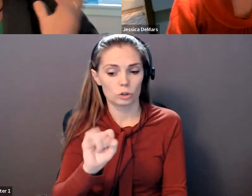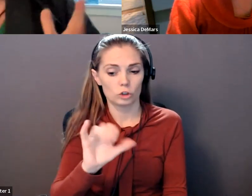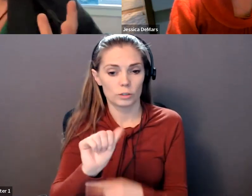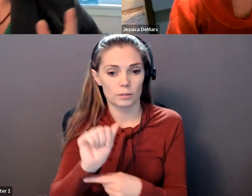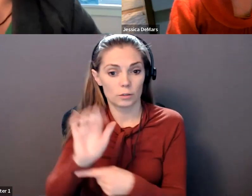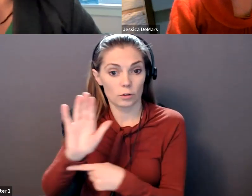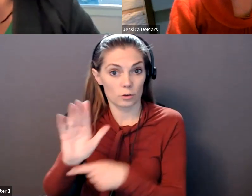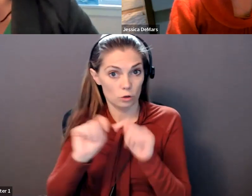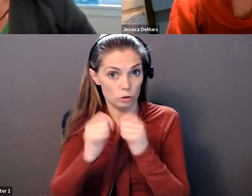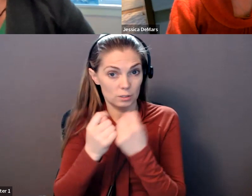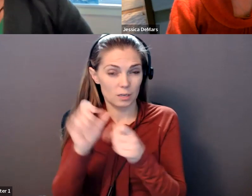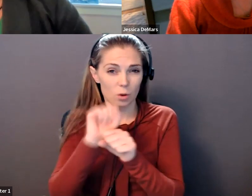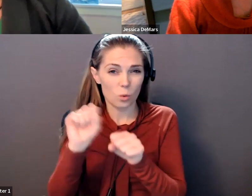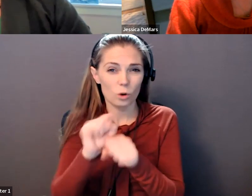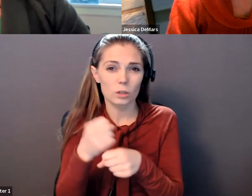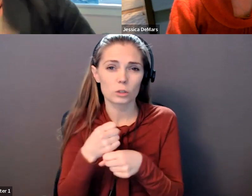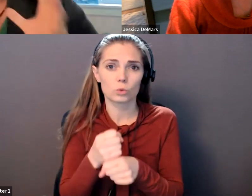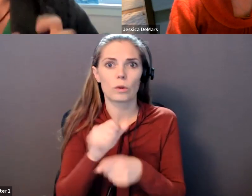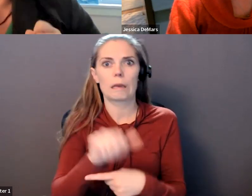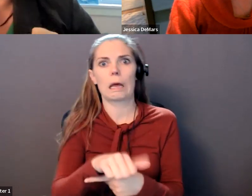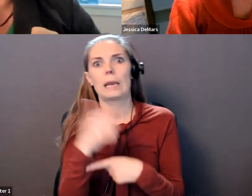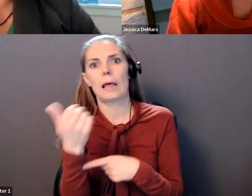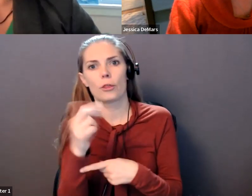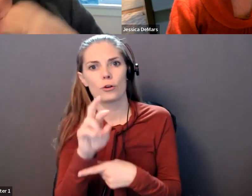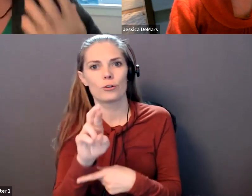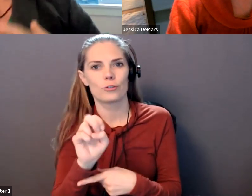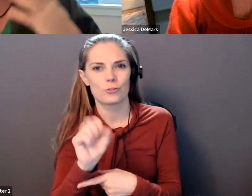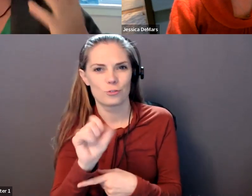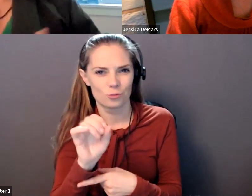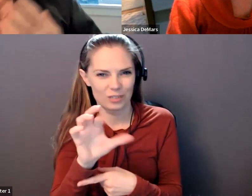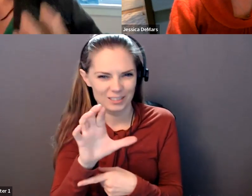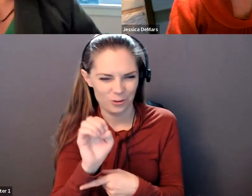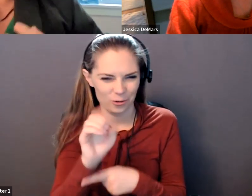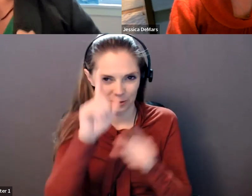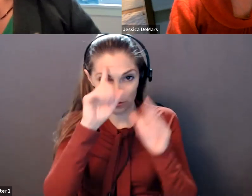so we're hoping to see that in the new year these things take time but this one will be